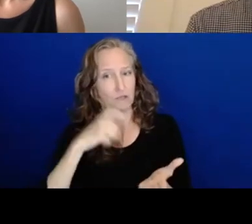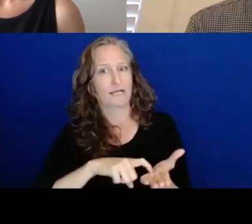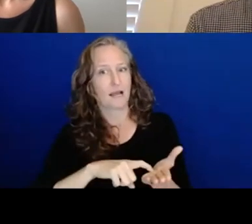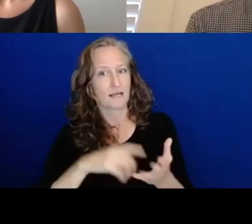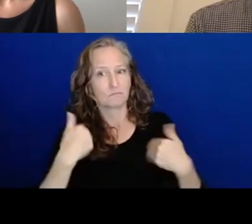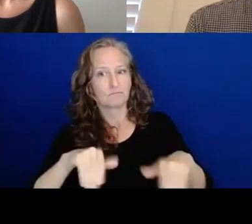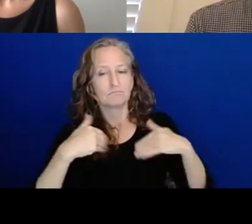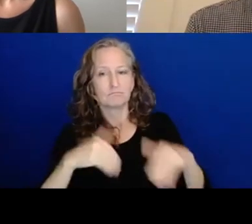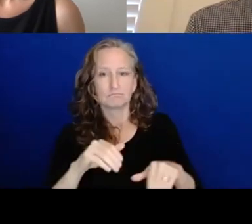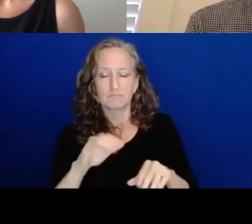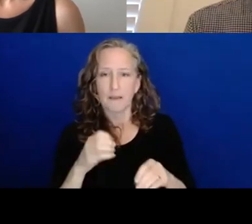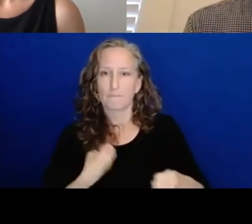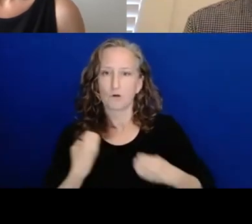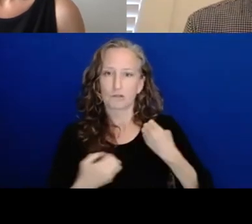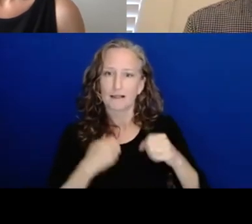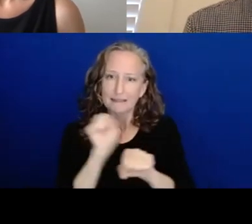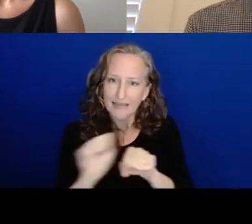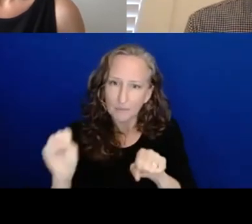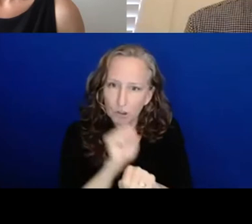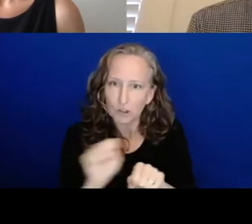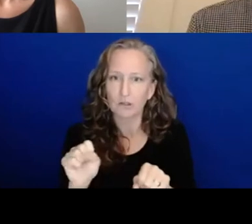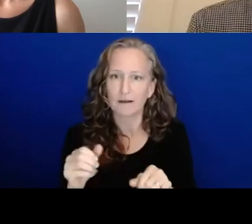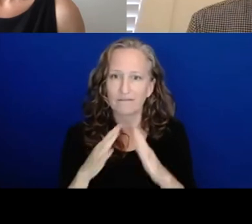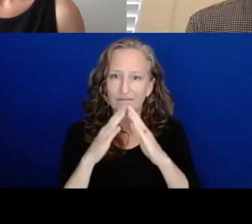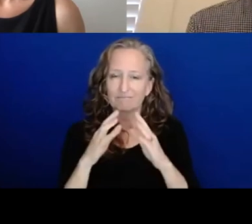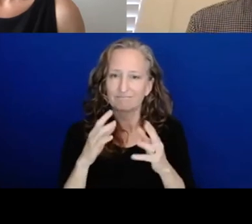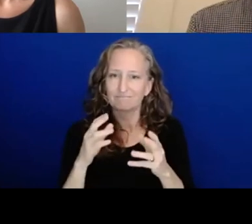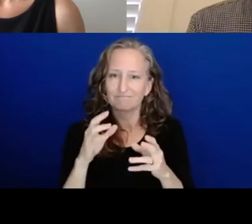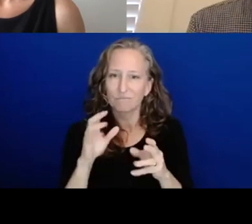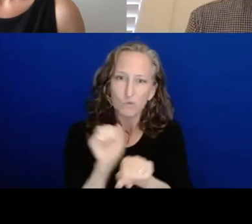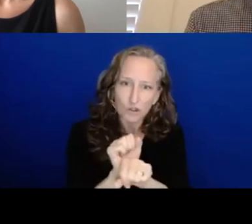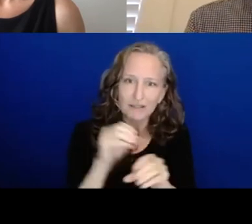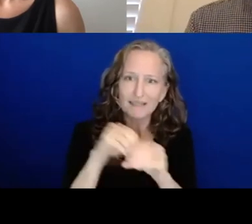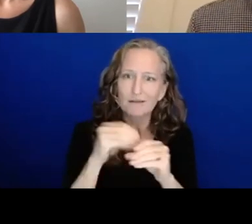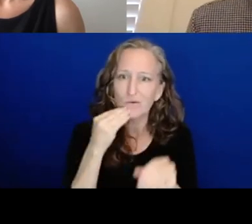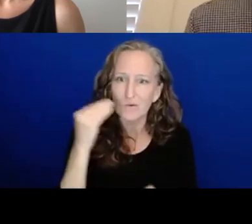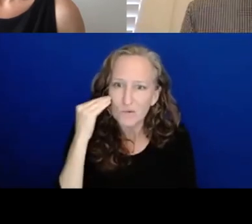duties. The I mean, everything we're learning right now about what's being this transparency